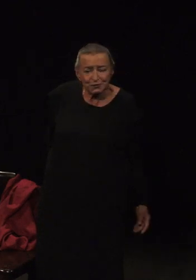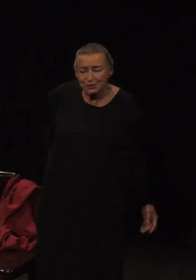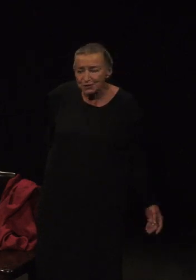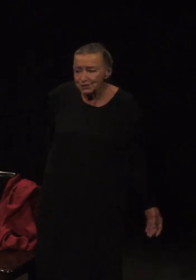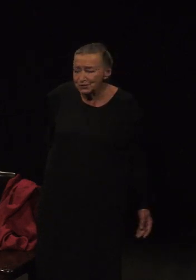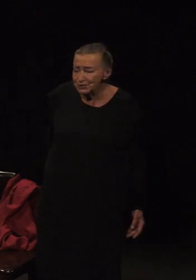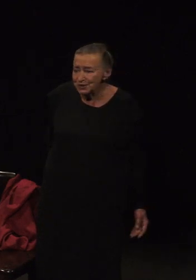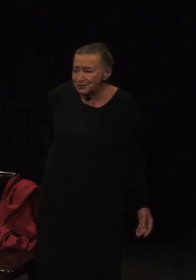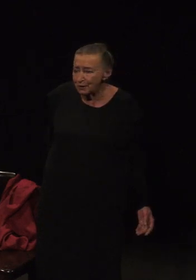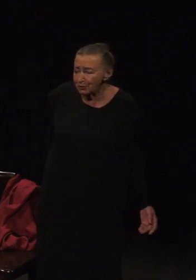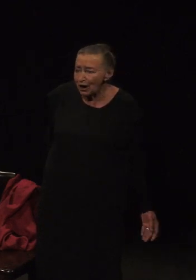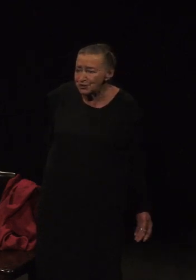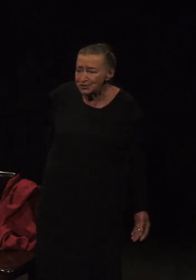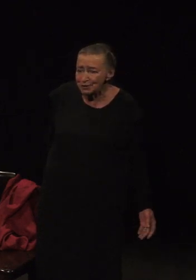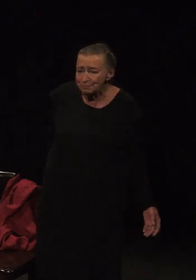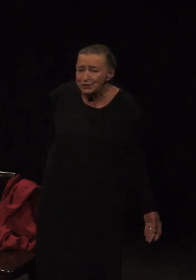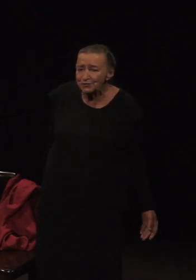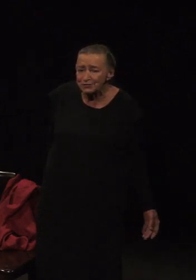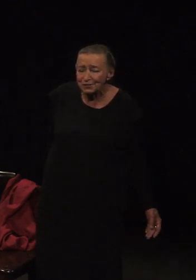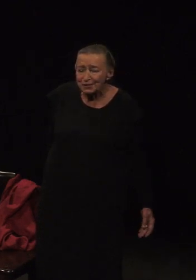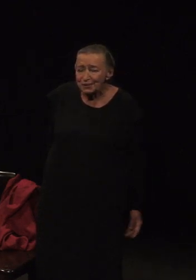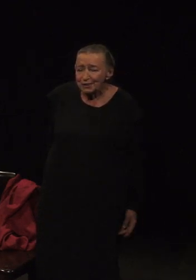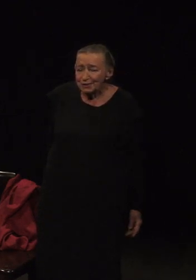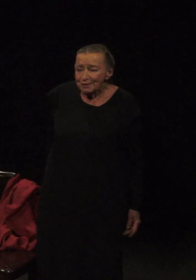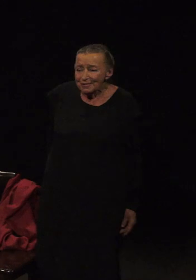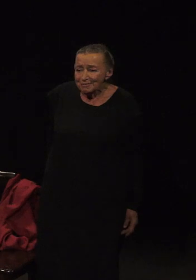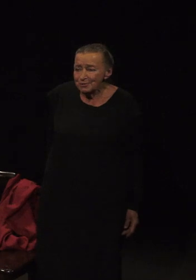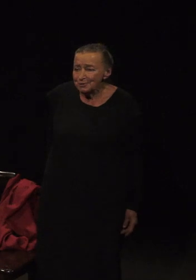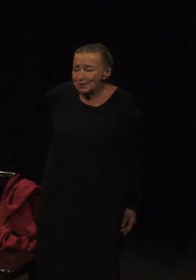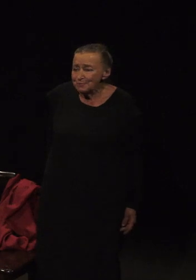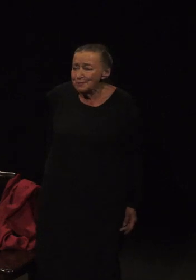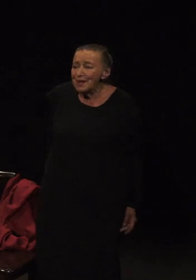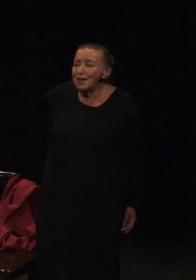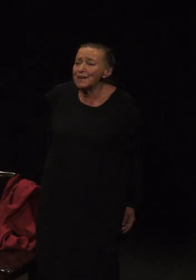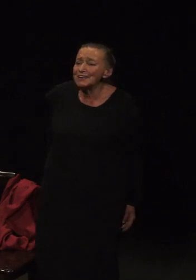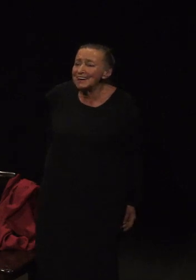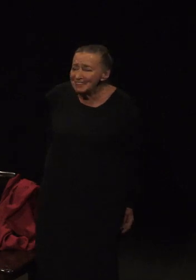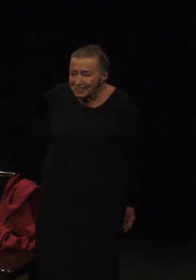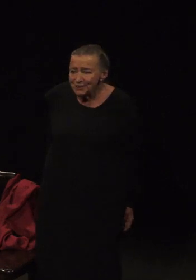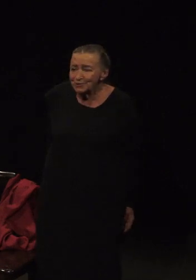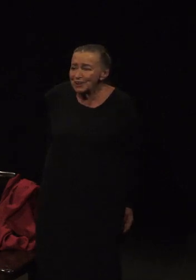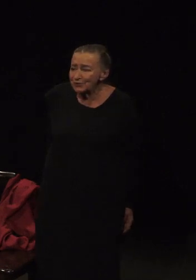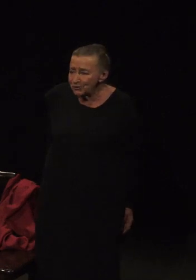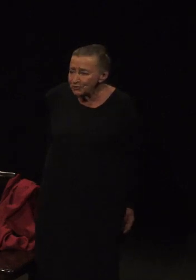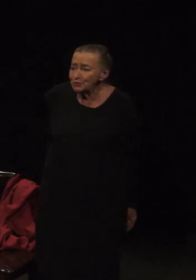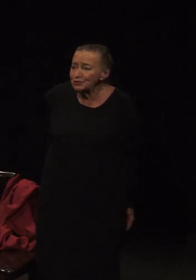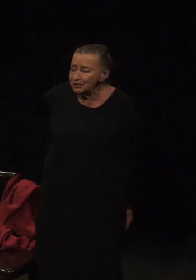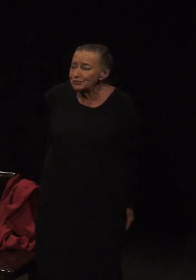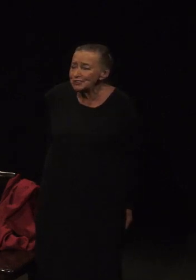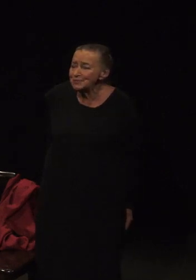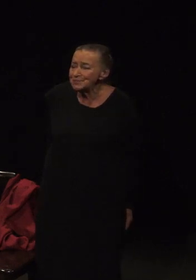and whose every battle, every expedition was gospel now for the Lithuanian nation.